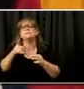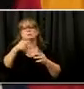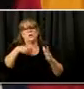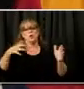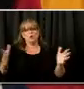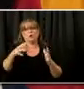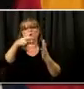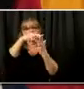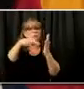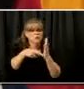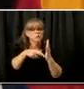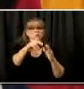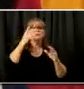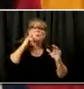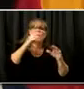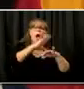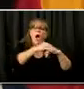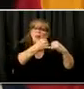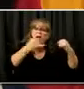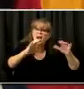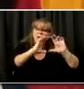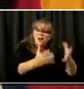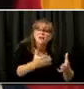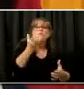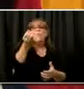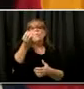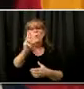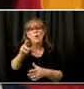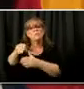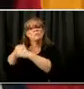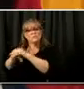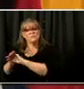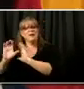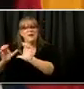as for our district we started planning for this school year right about april 9th of last year